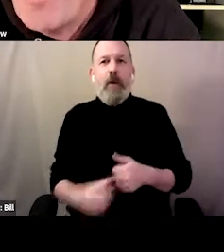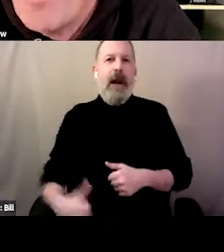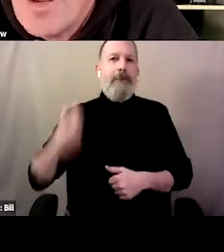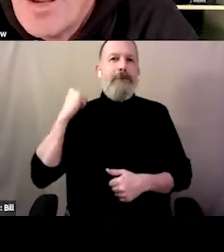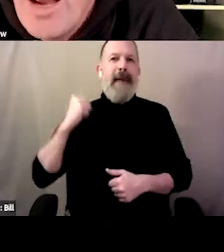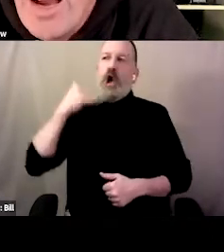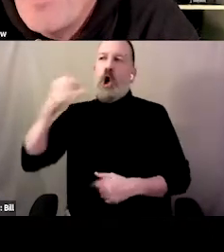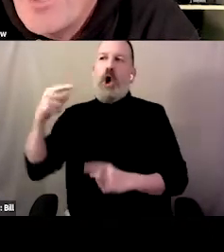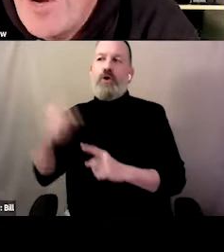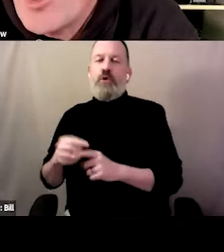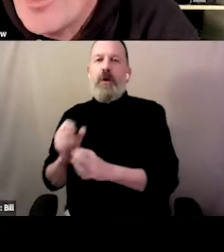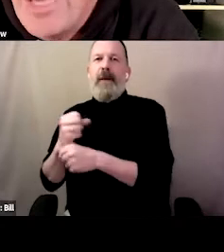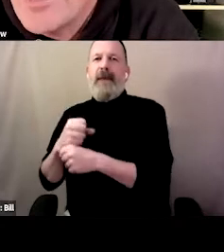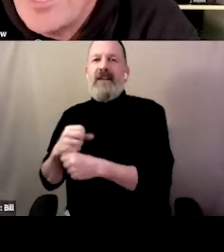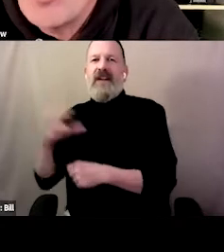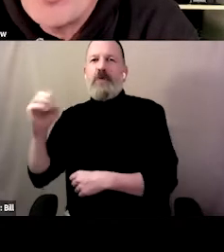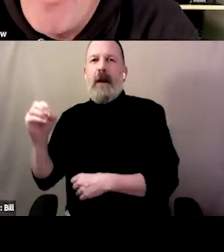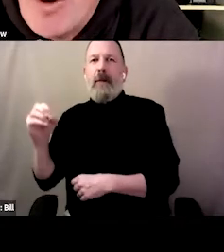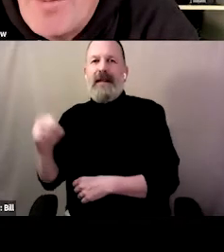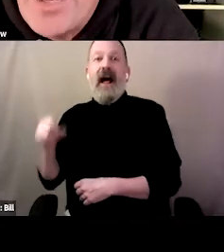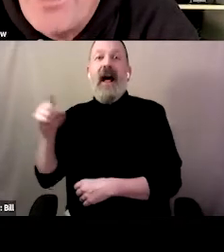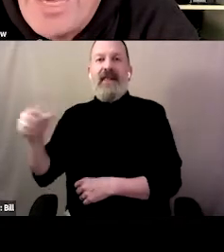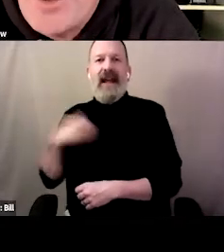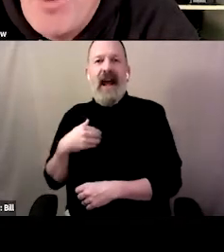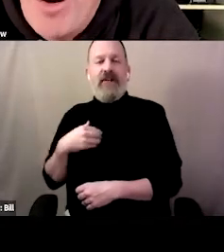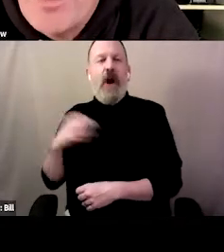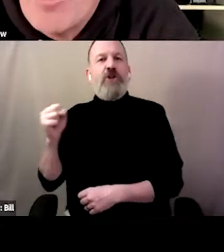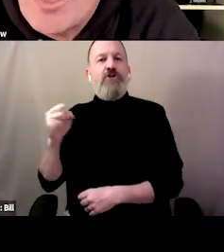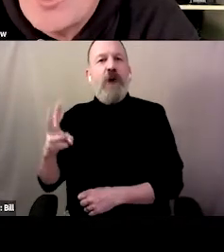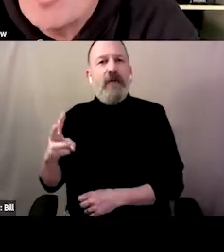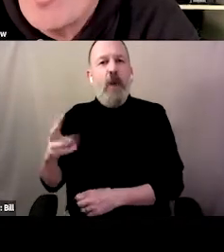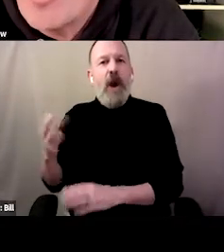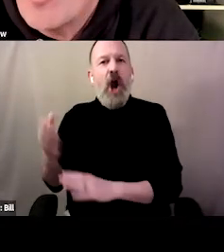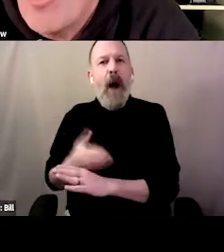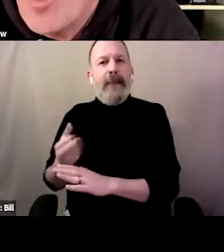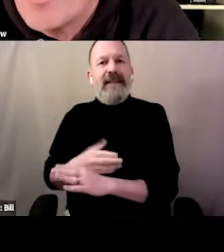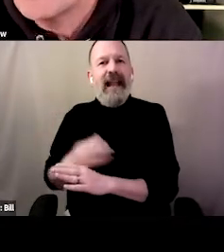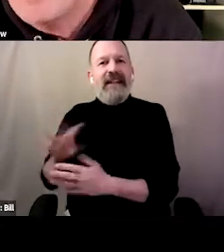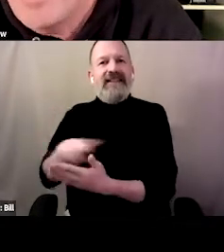CalebBarlow: And the manufacturer had it scheduled software update on the as the pods that was scheduled be when they were important, but they were late